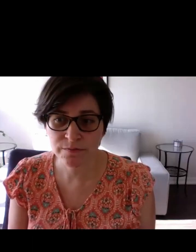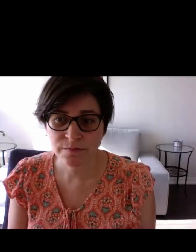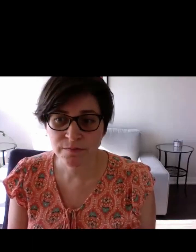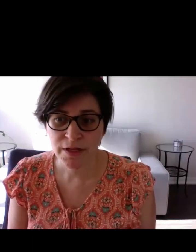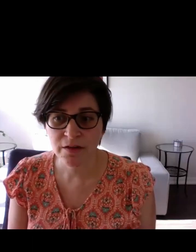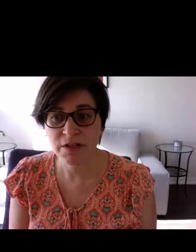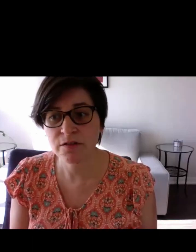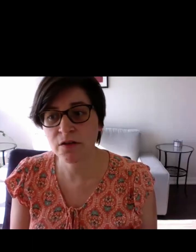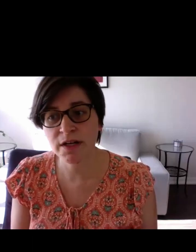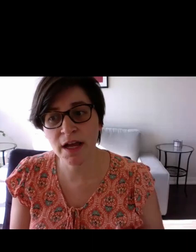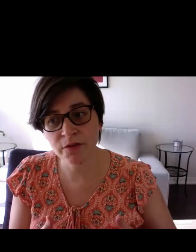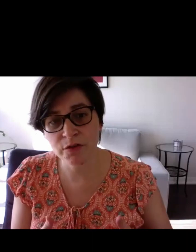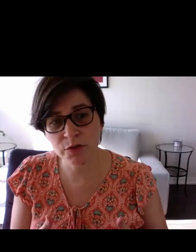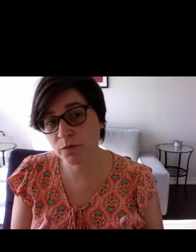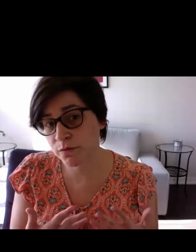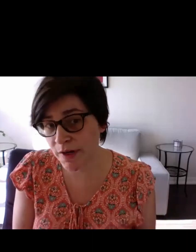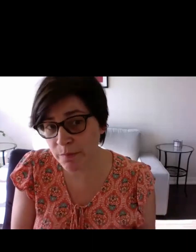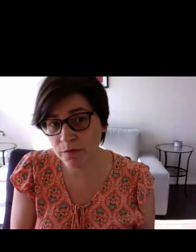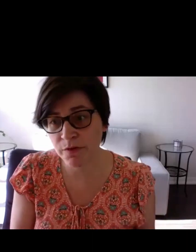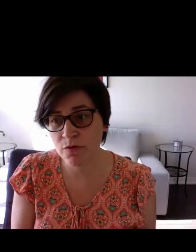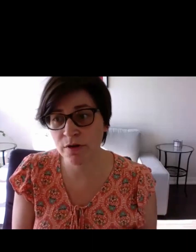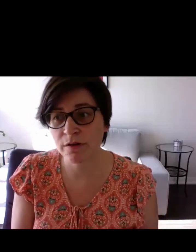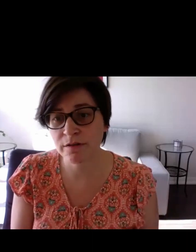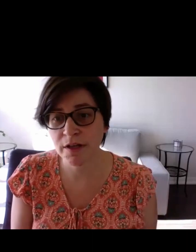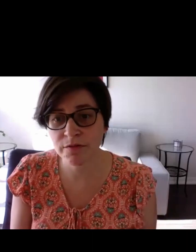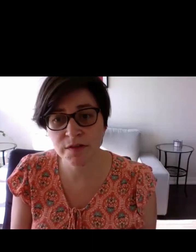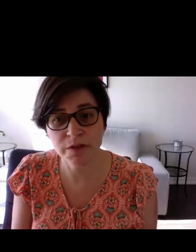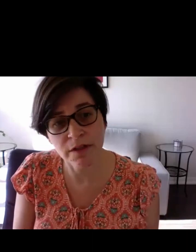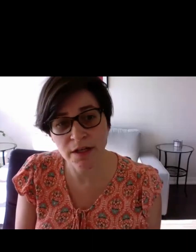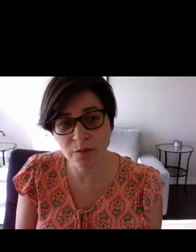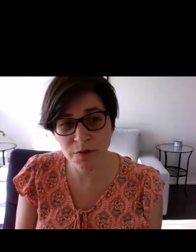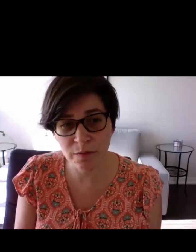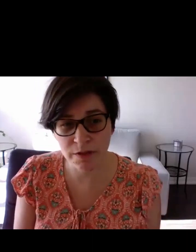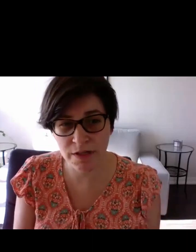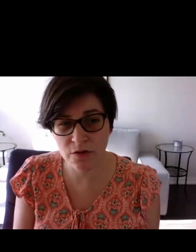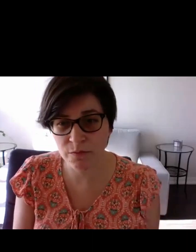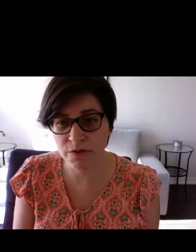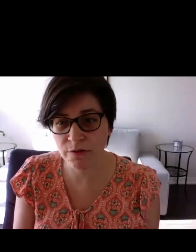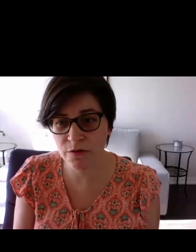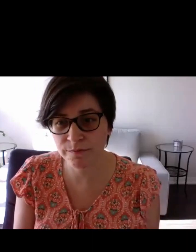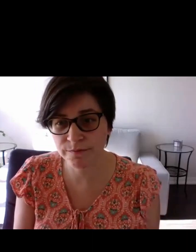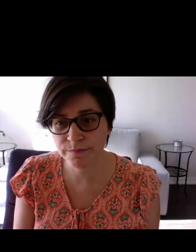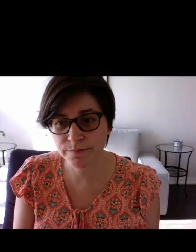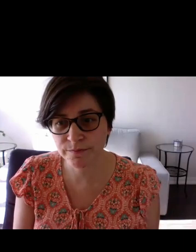And they’ve done so in an effort to frame the future of disability and rehabilitation research.